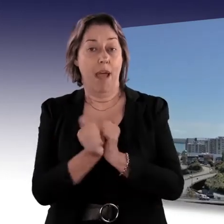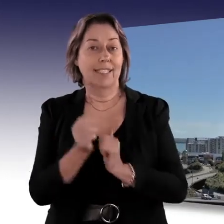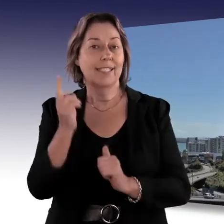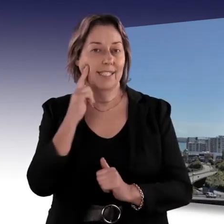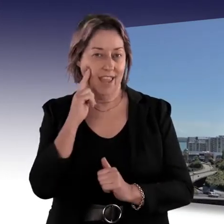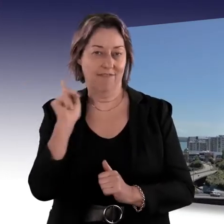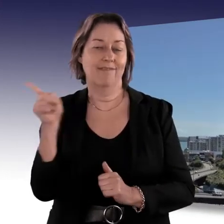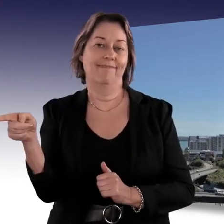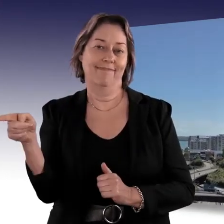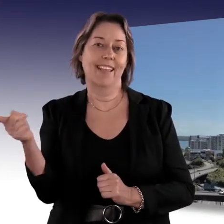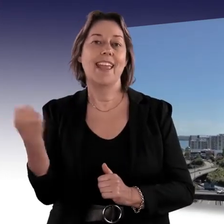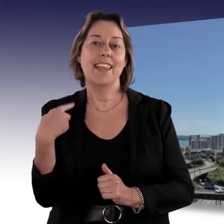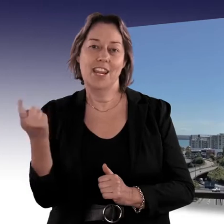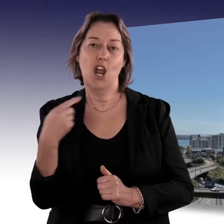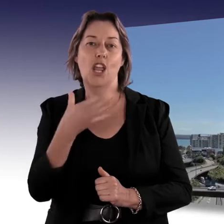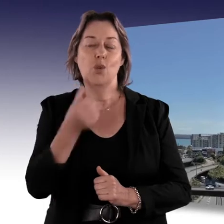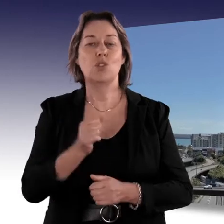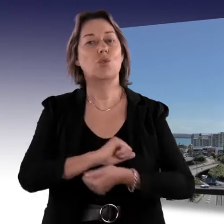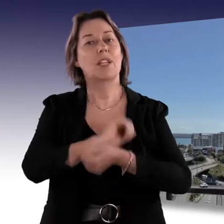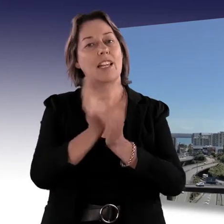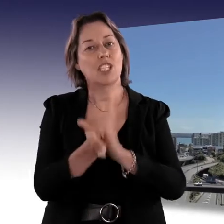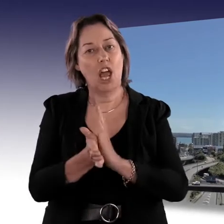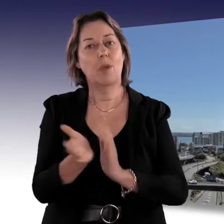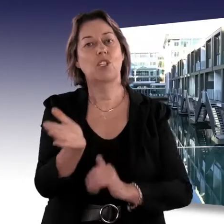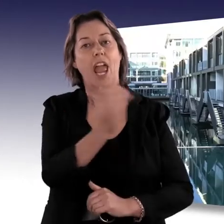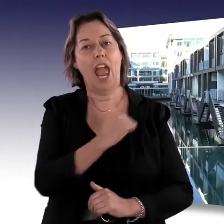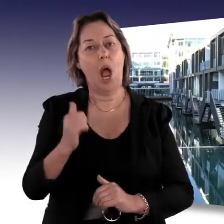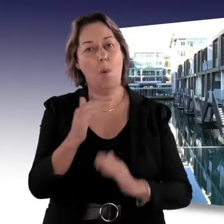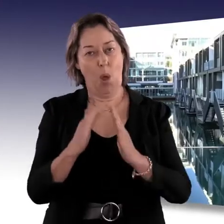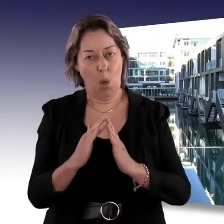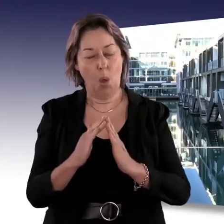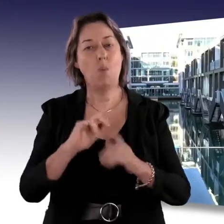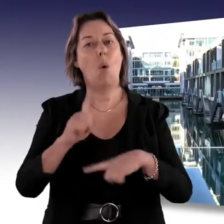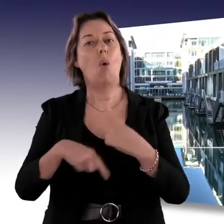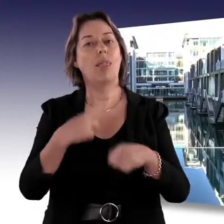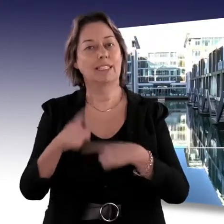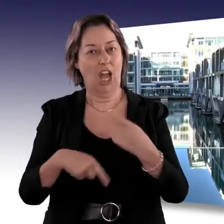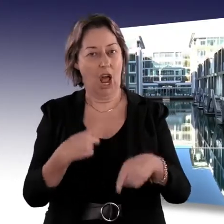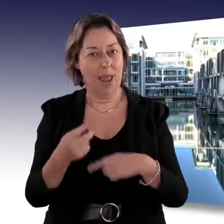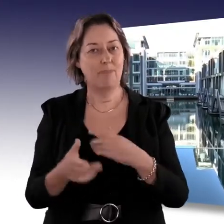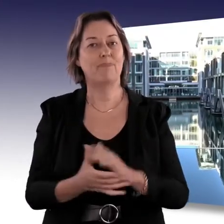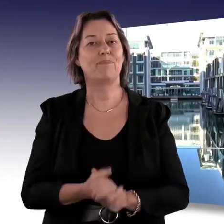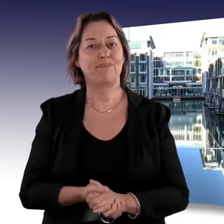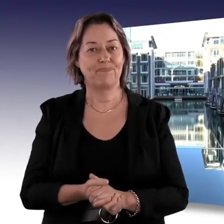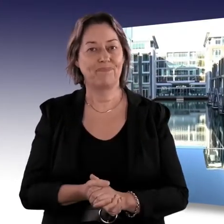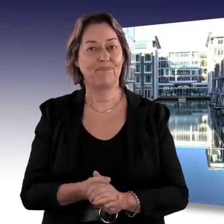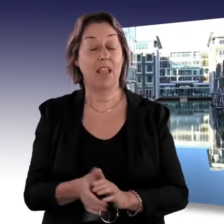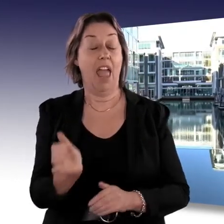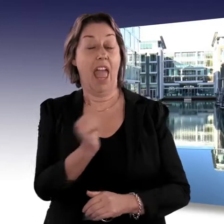Hello my name is Trisha. My partner is Deaf and we use NZSL in our home all of the time. It is our natural language.